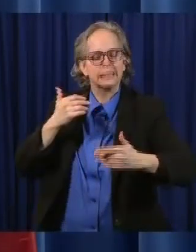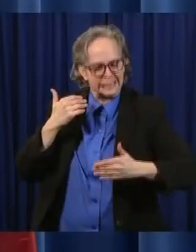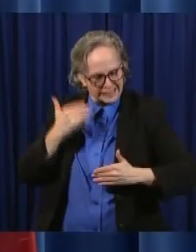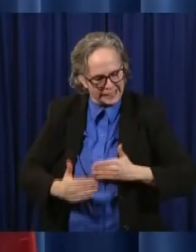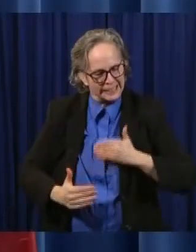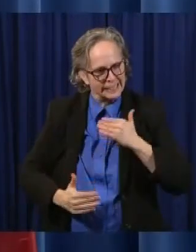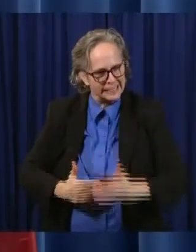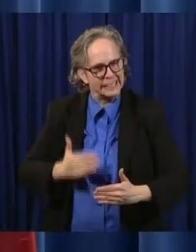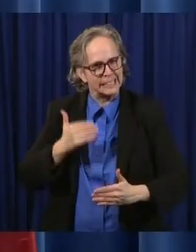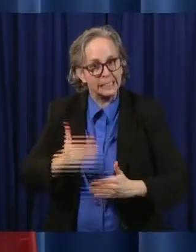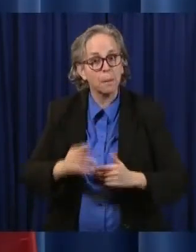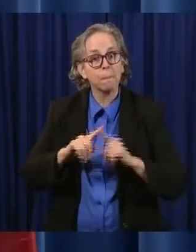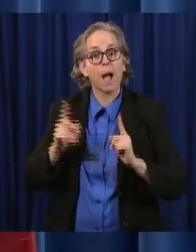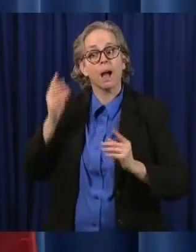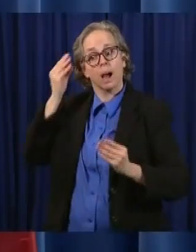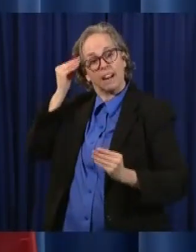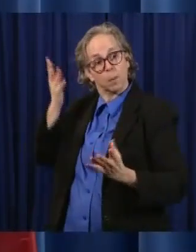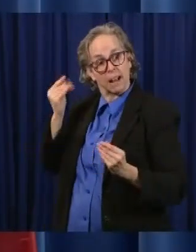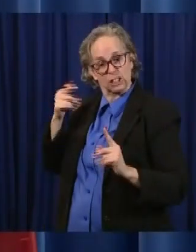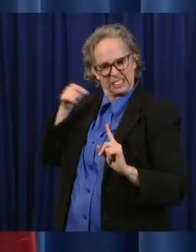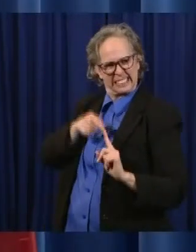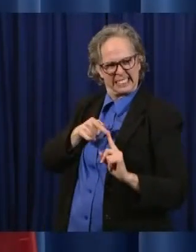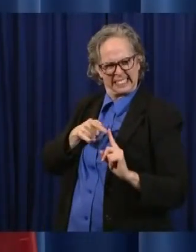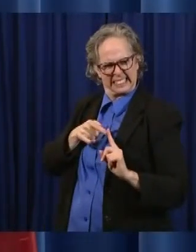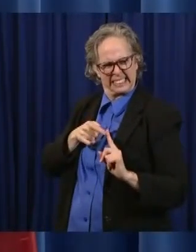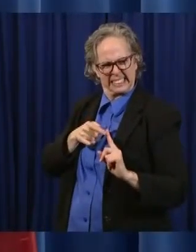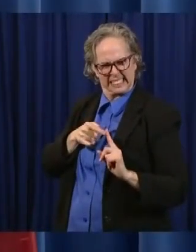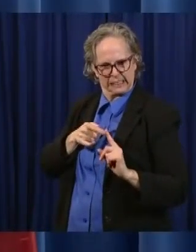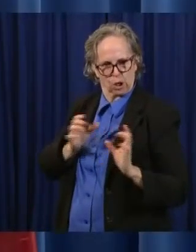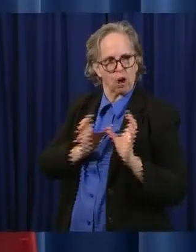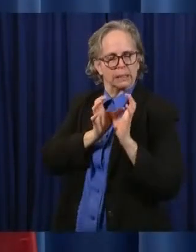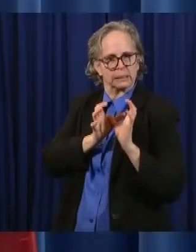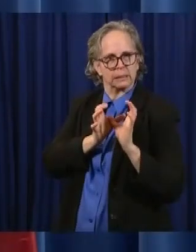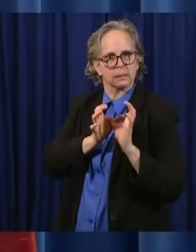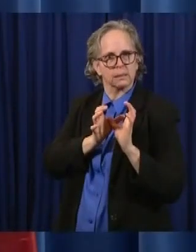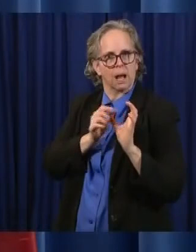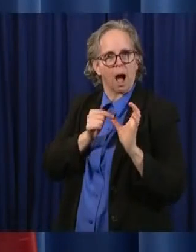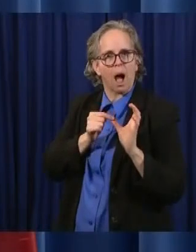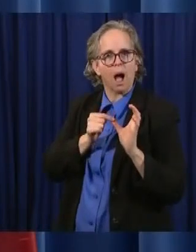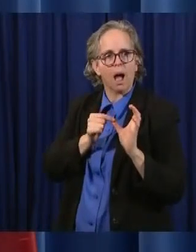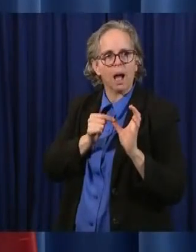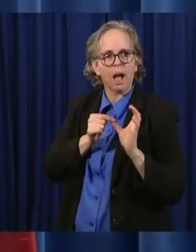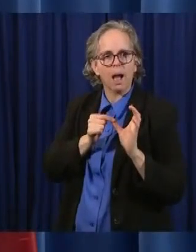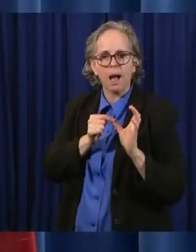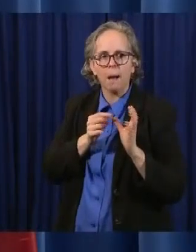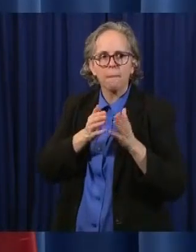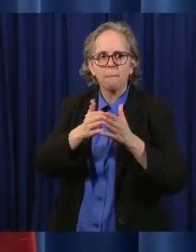WE HAVE ACCOMPLISHED SOME THINGS, BUT WE CERTAINLY HAVE A WAYS TO GO.